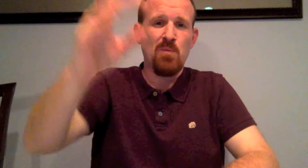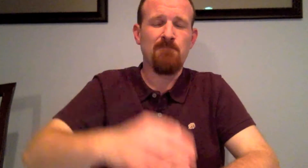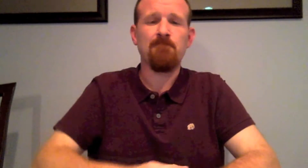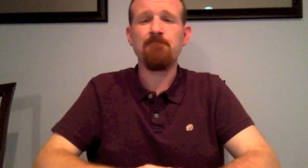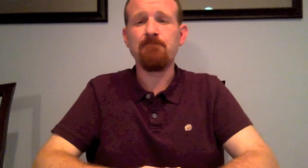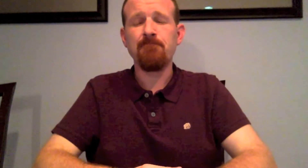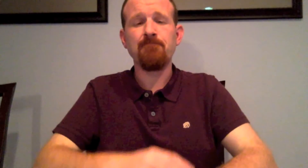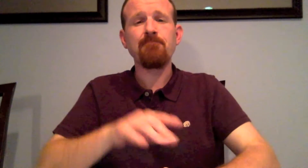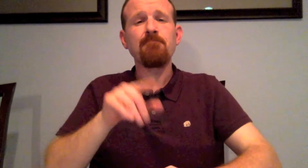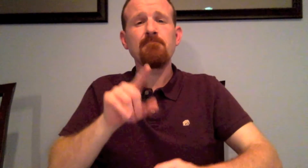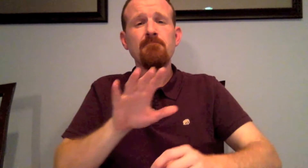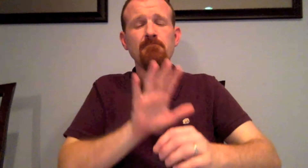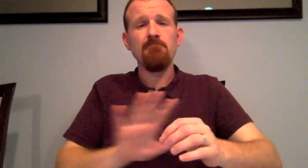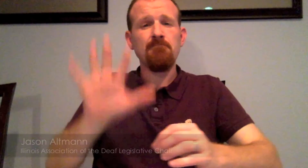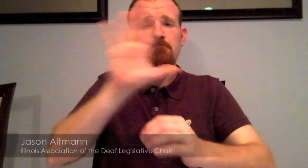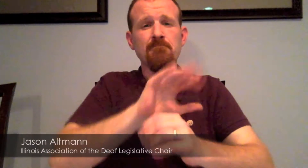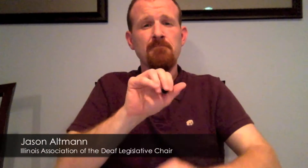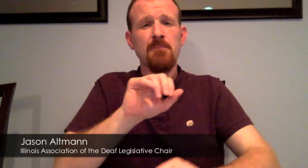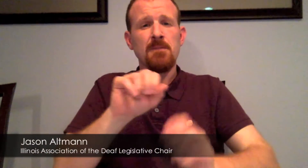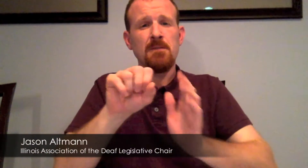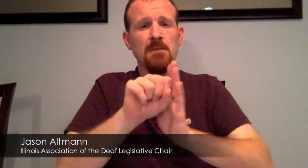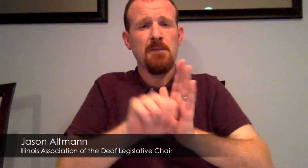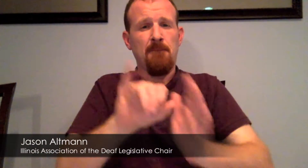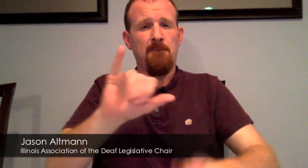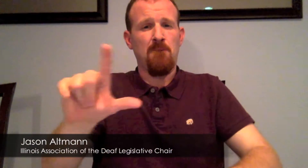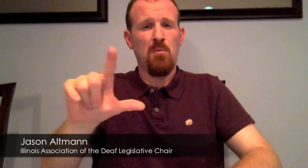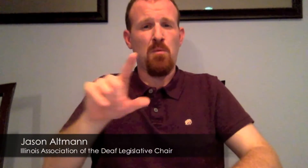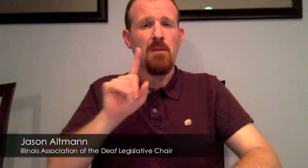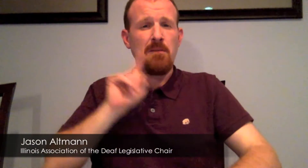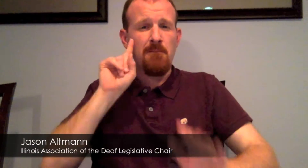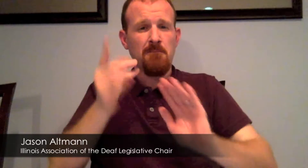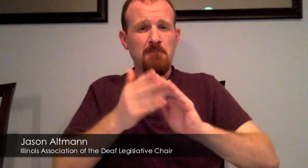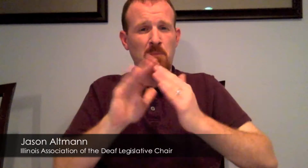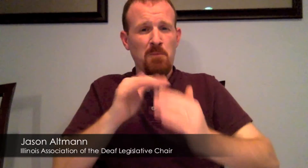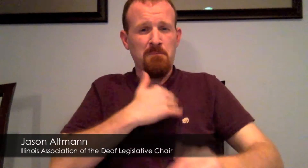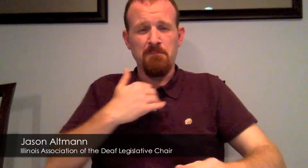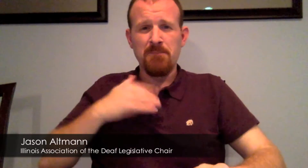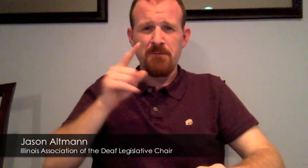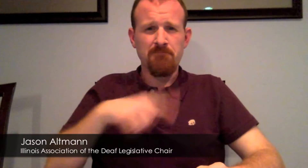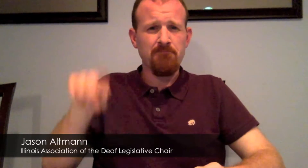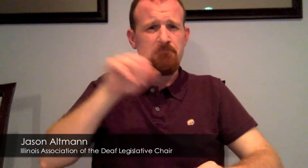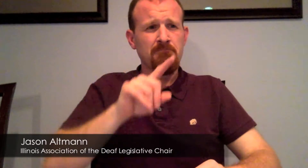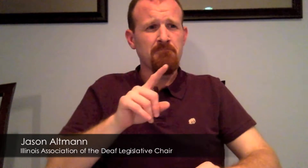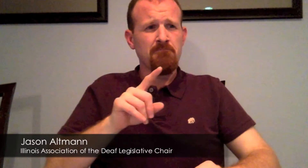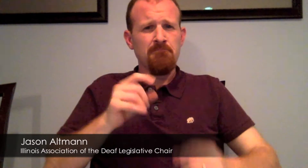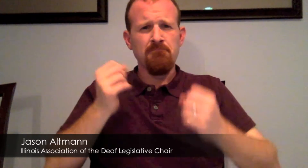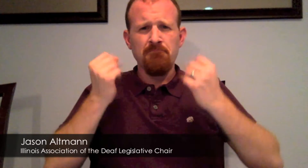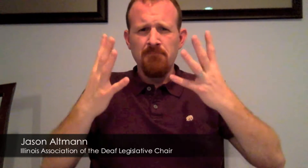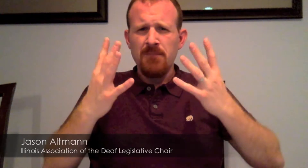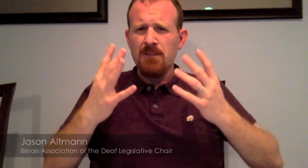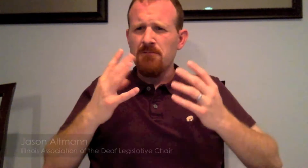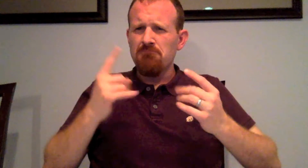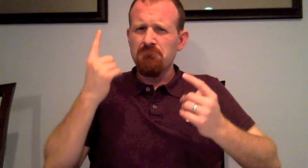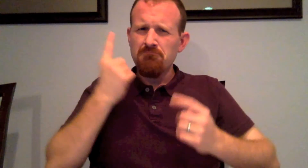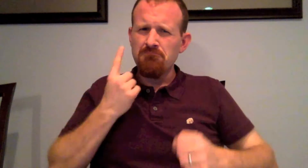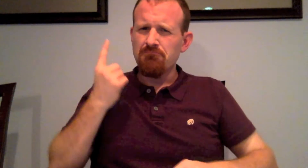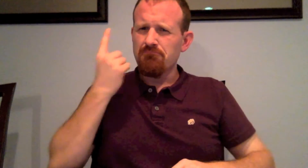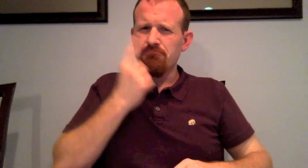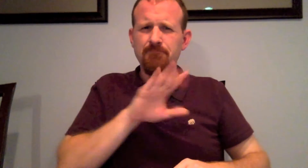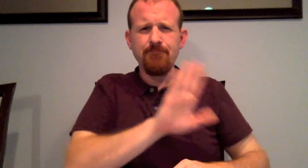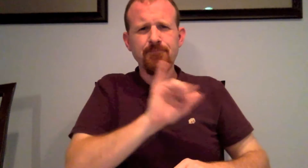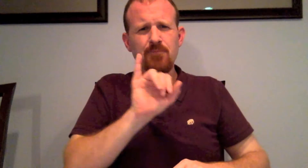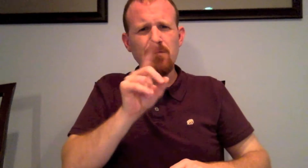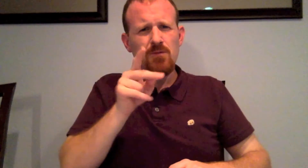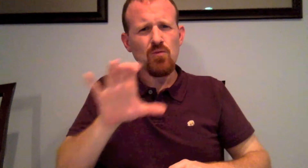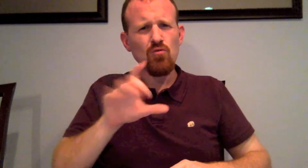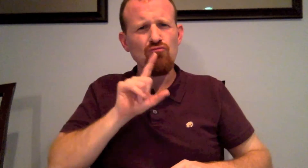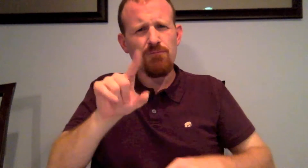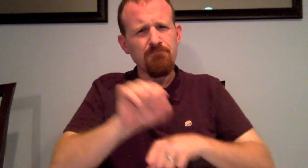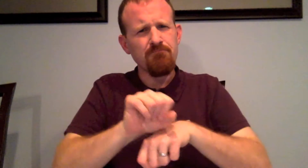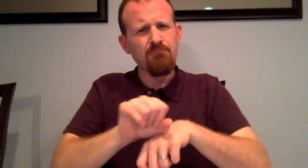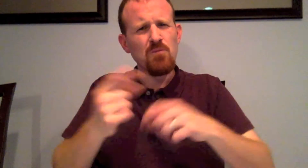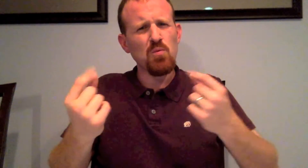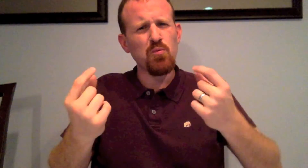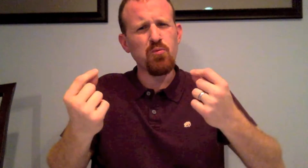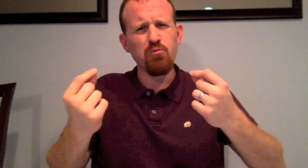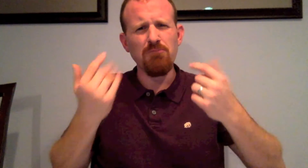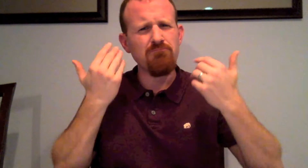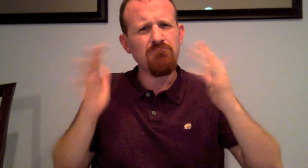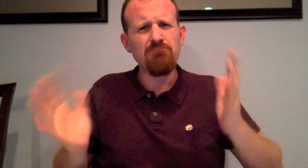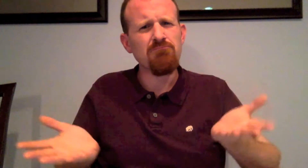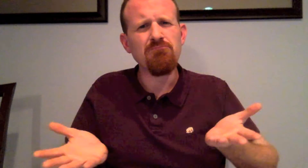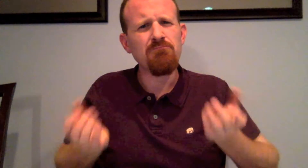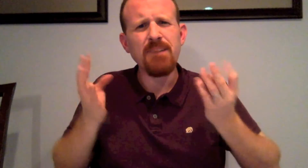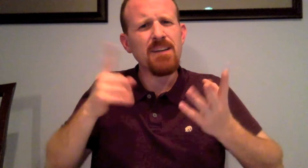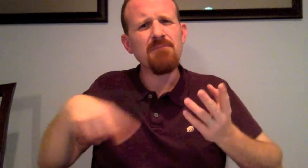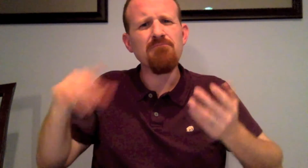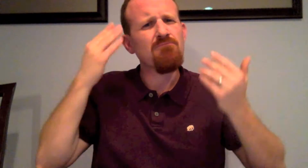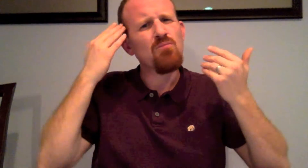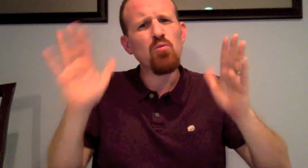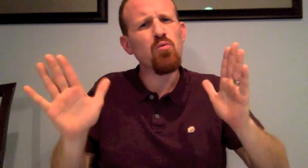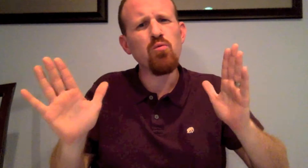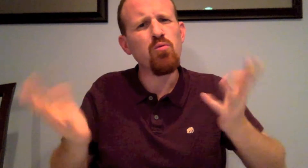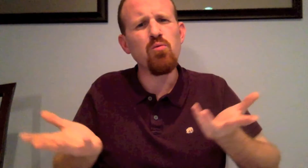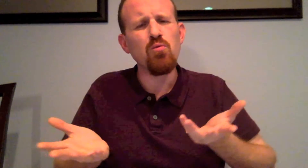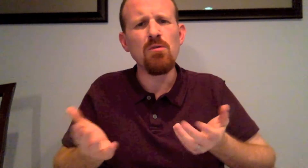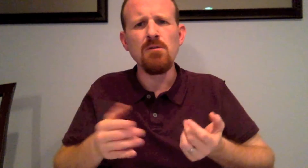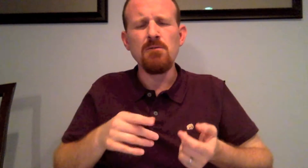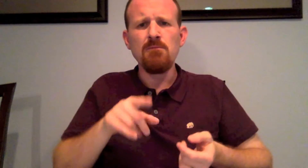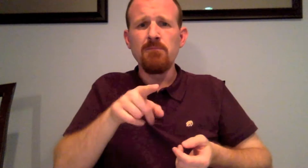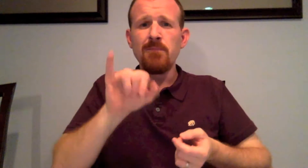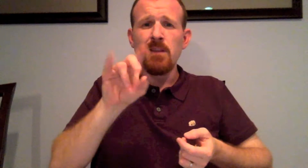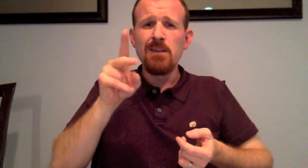Hello! Throughout the State of Illinois, Deaf community members have continuously wondered what IDHHC really does and many don’t know what IDHHC is supposed to do.